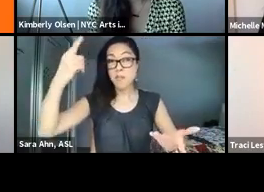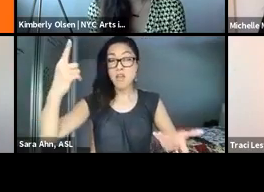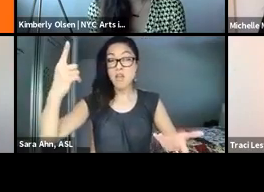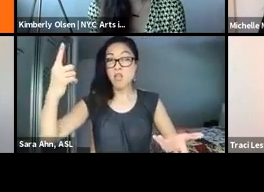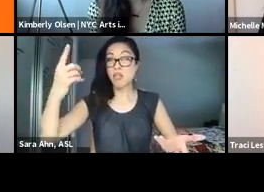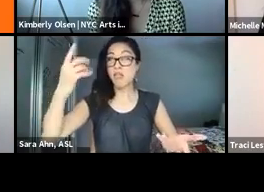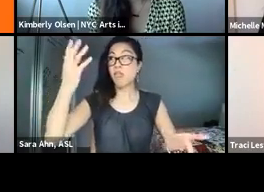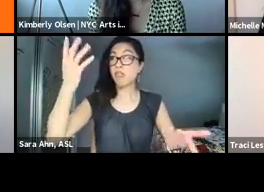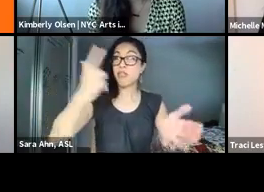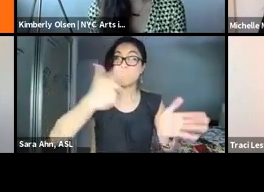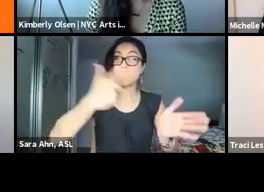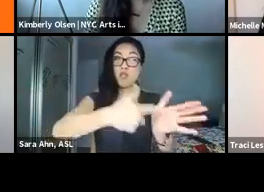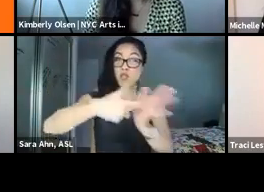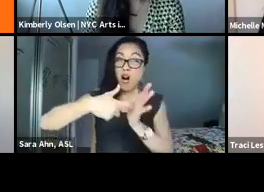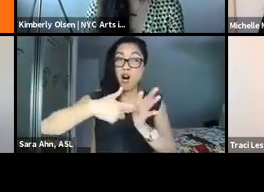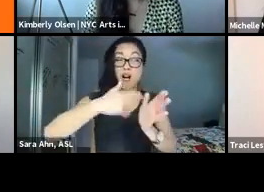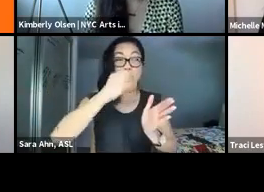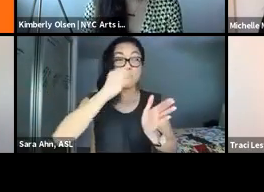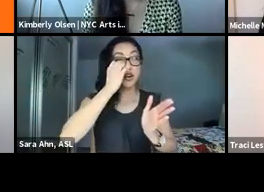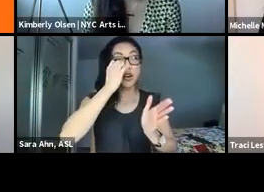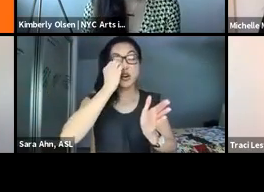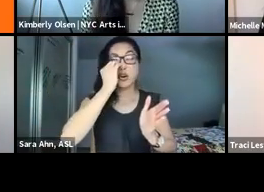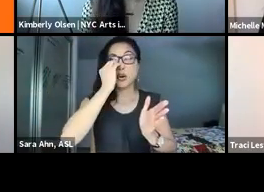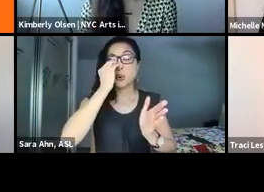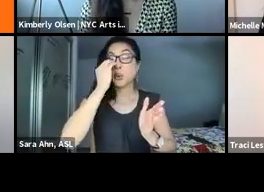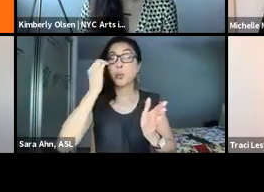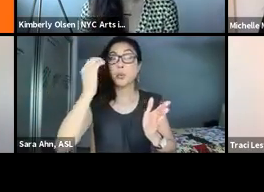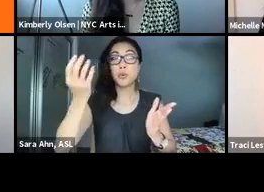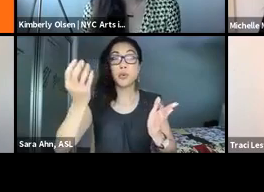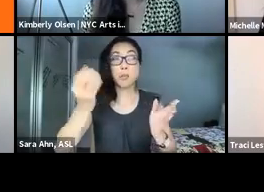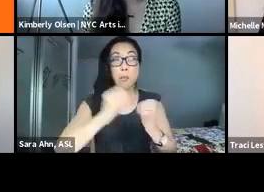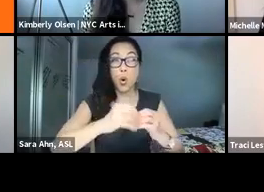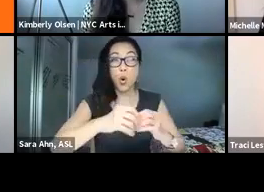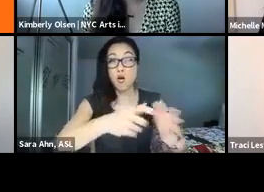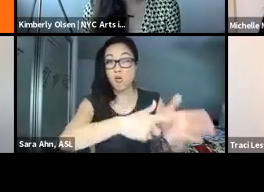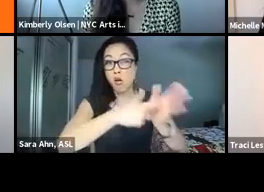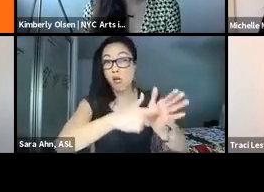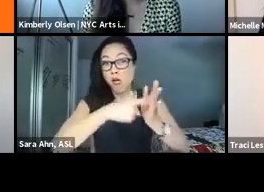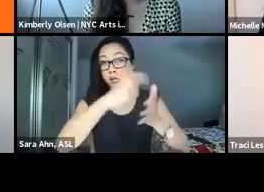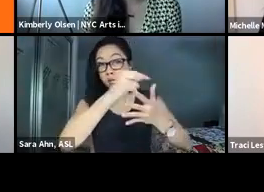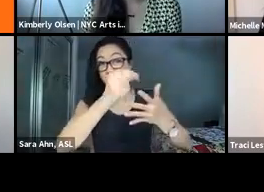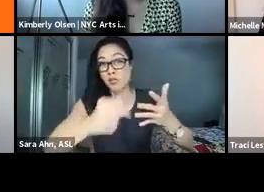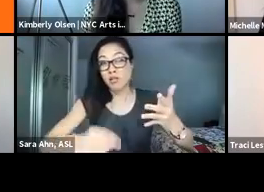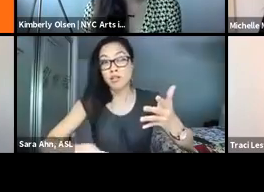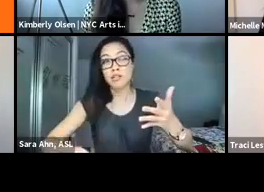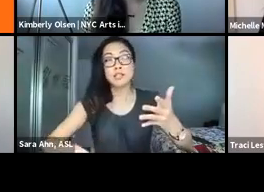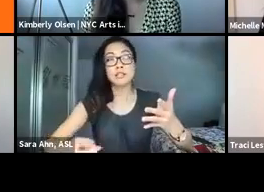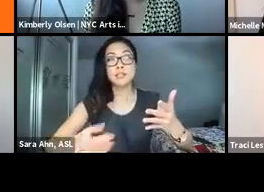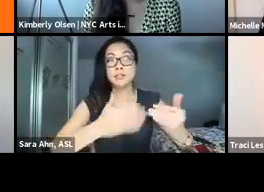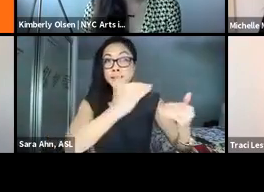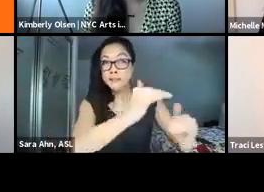Let's talk a little bit, let's move into the future. What do we think this is